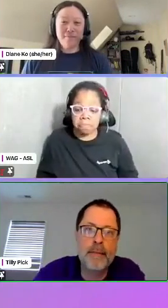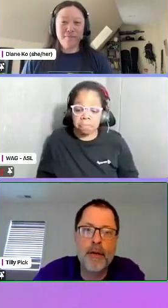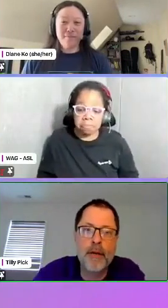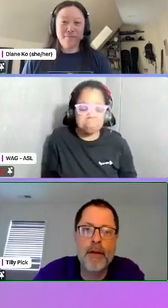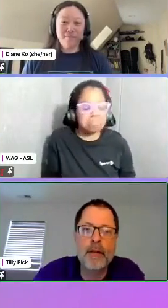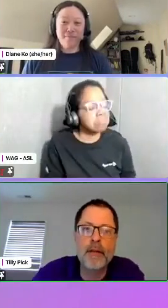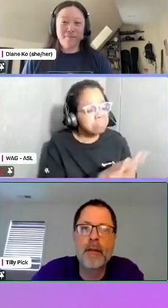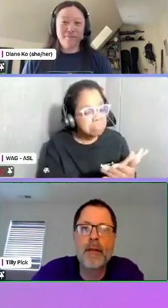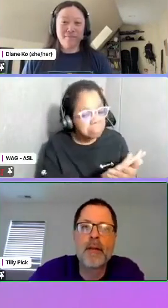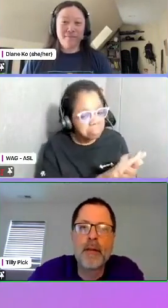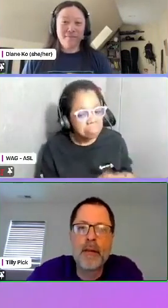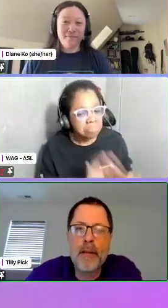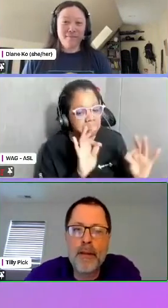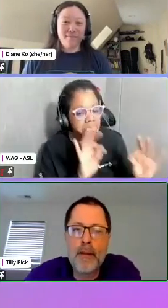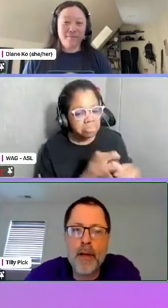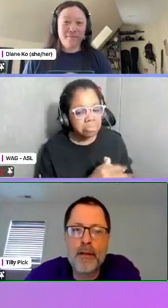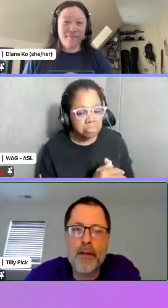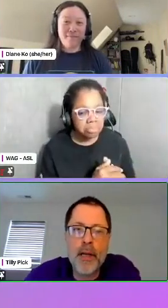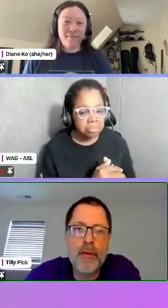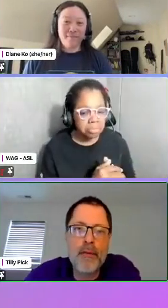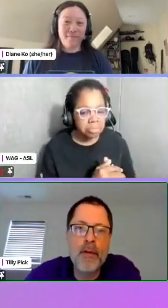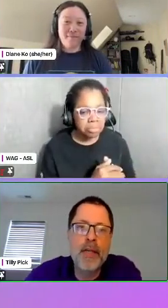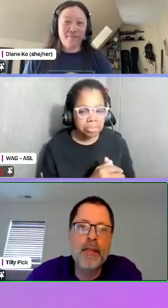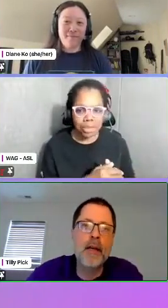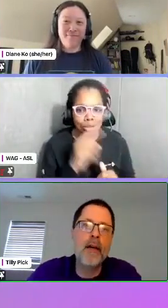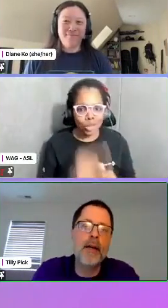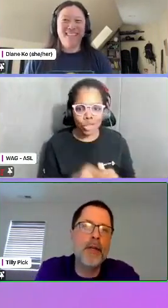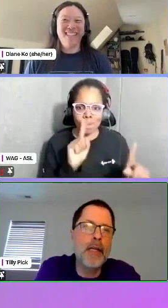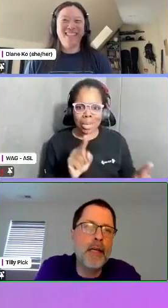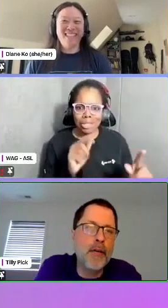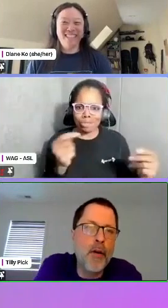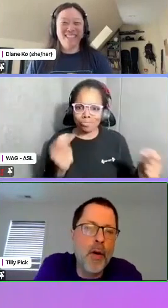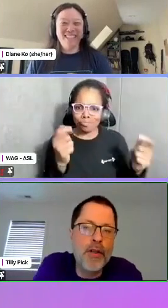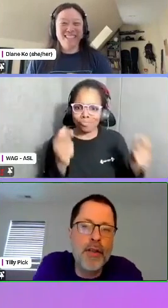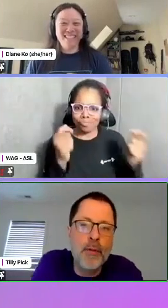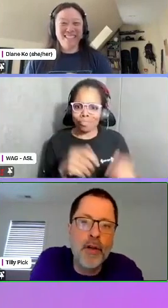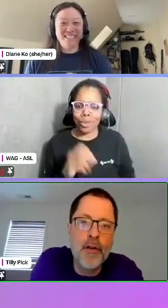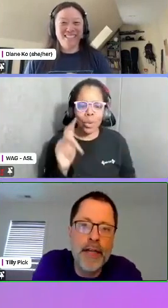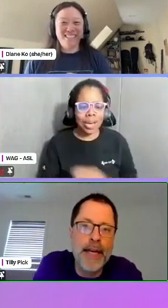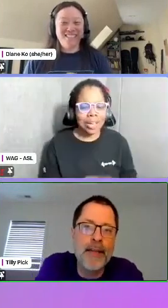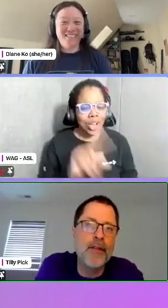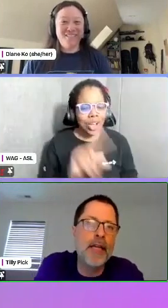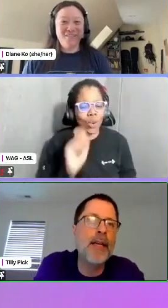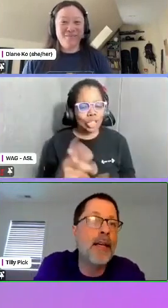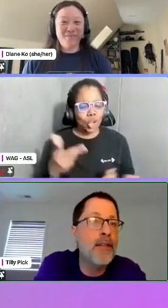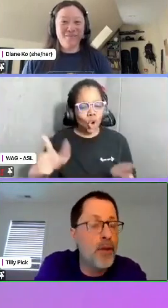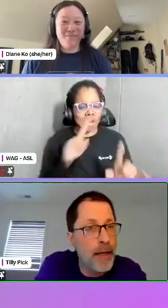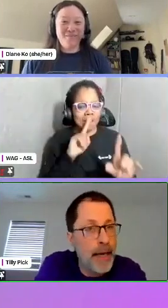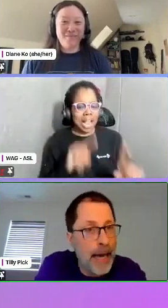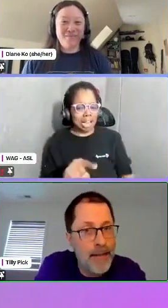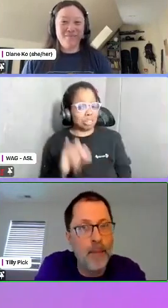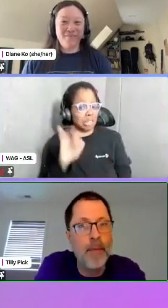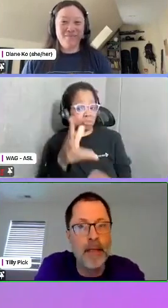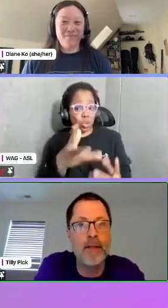of the React features that I went through today, including React guides on prop types, conditional rendering, using